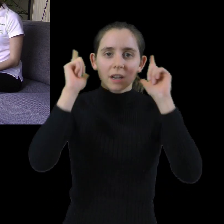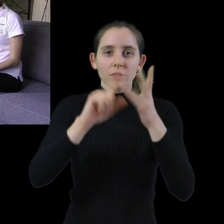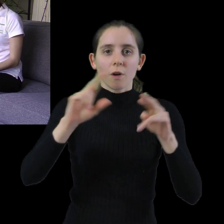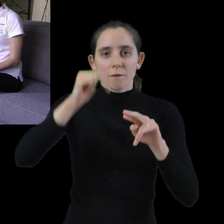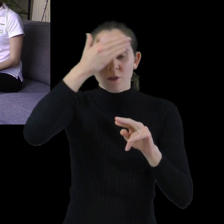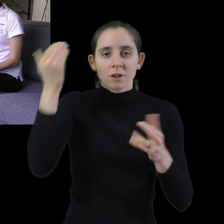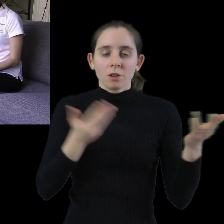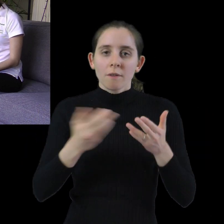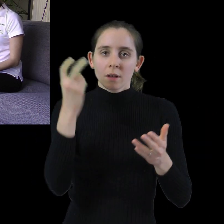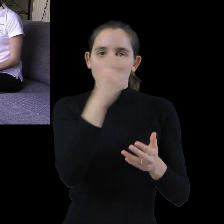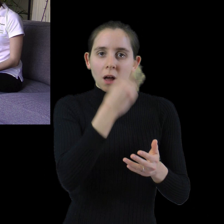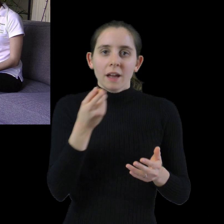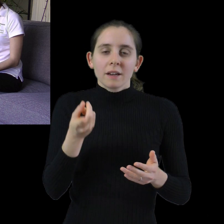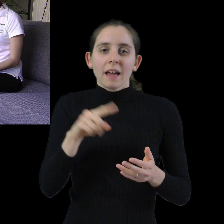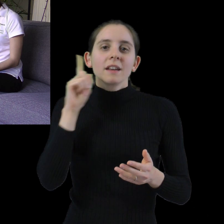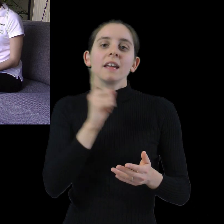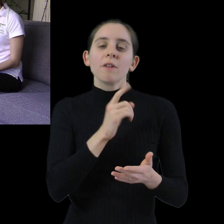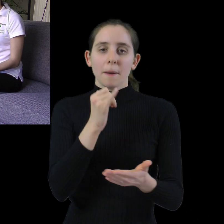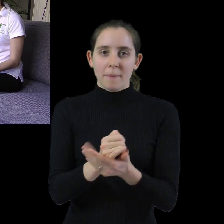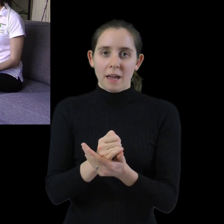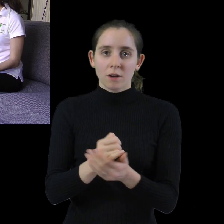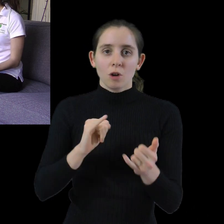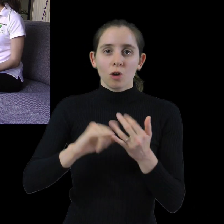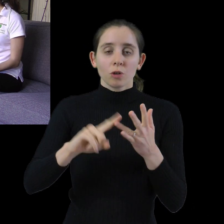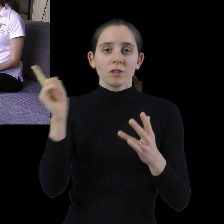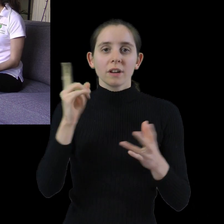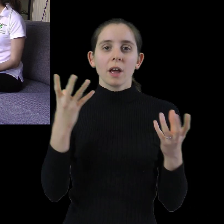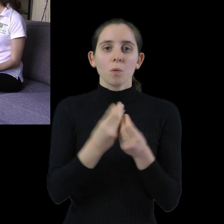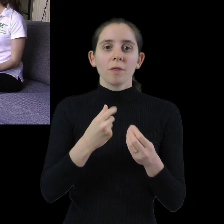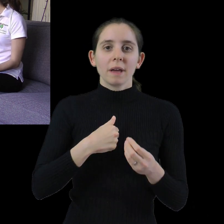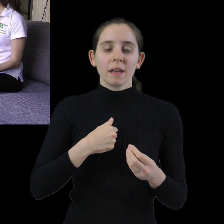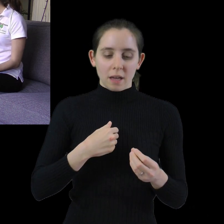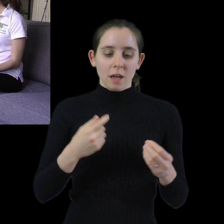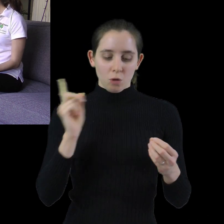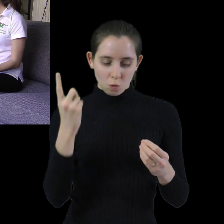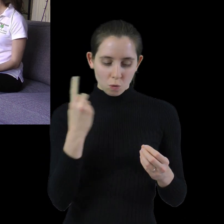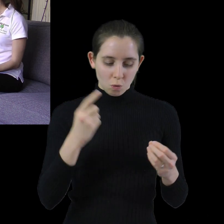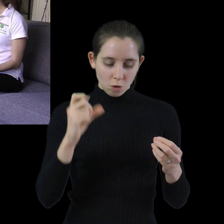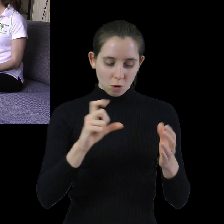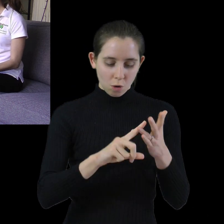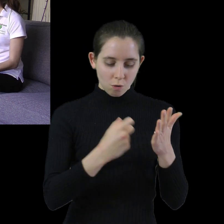Services for the Blind and Hearing Impaired. So today with me I have Coralie and Wayne.